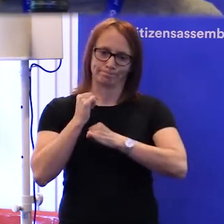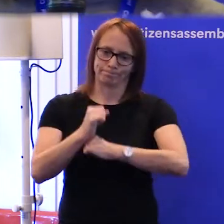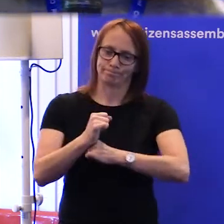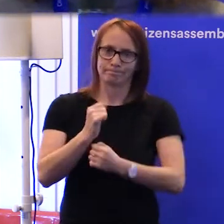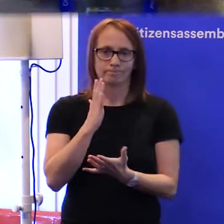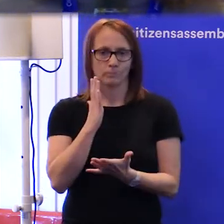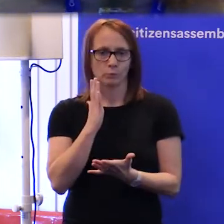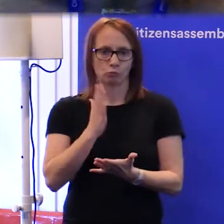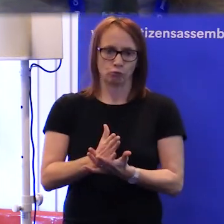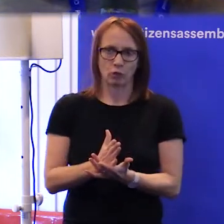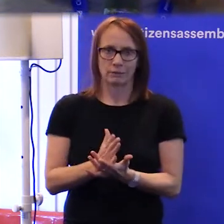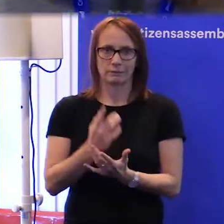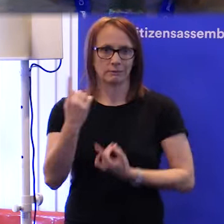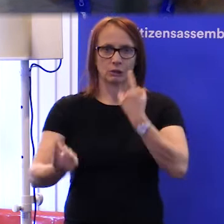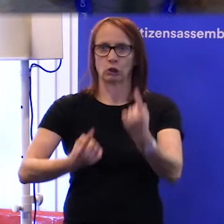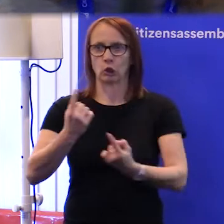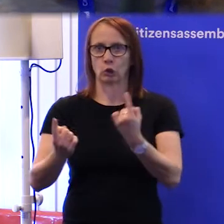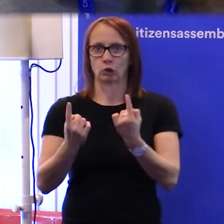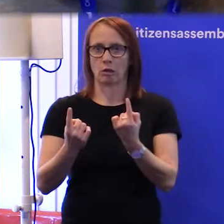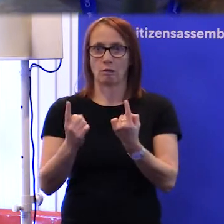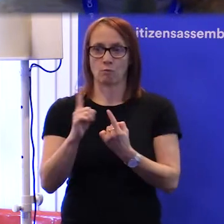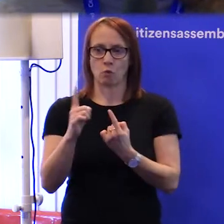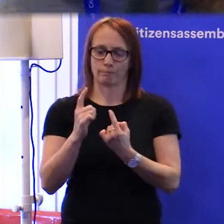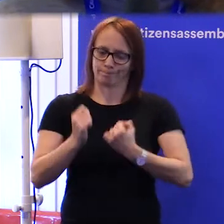that you have as assembly members to this process and